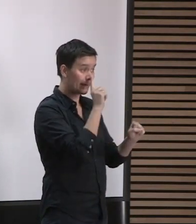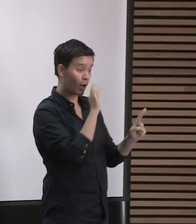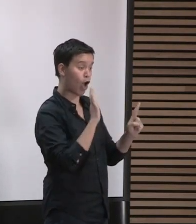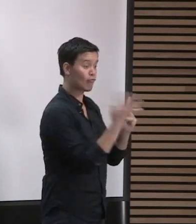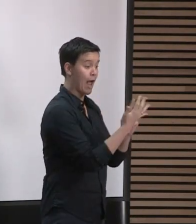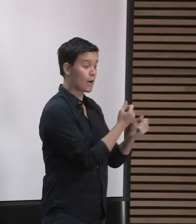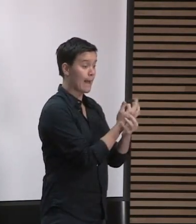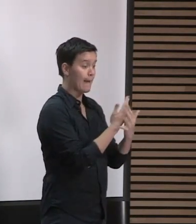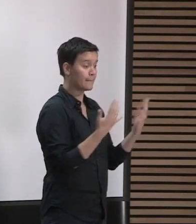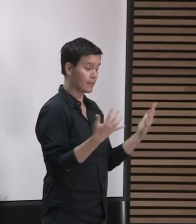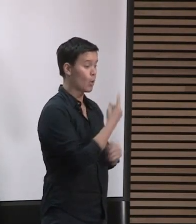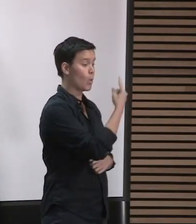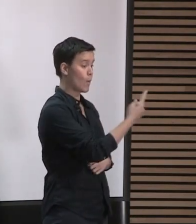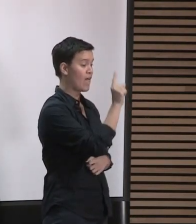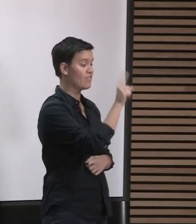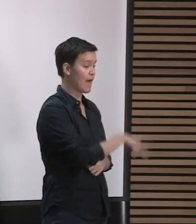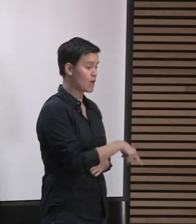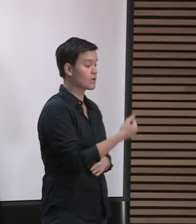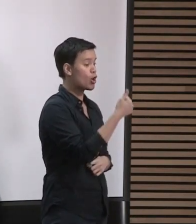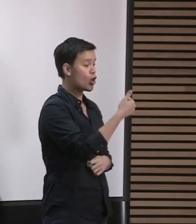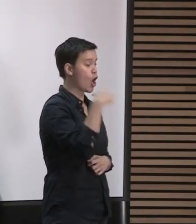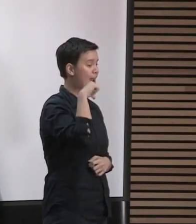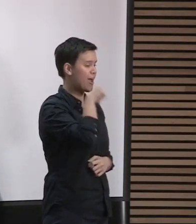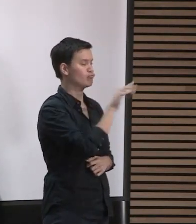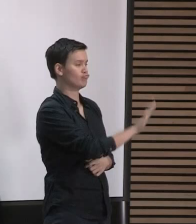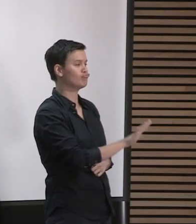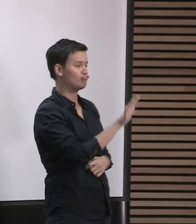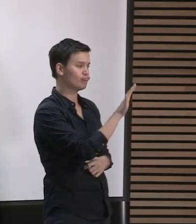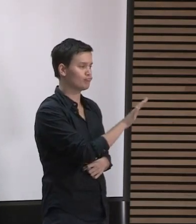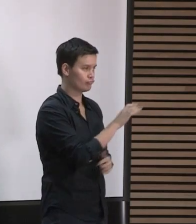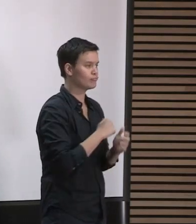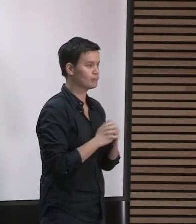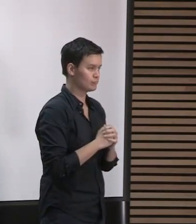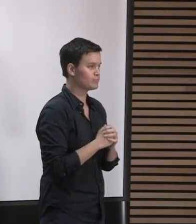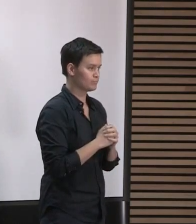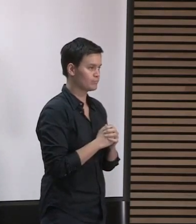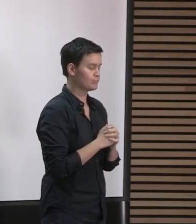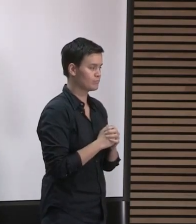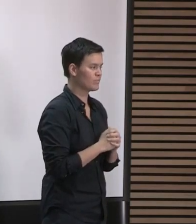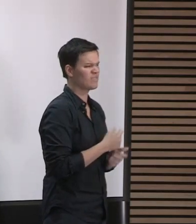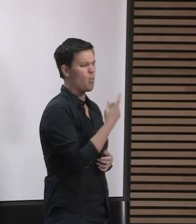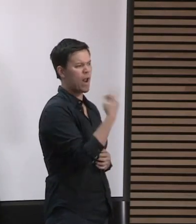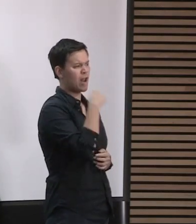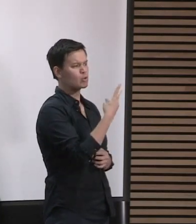contact of our existing: --